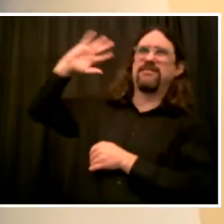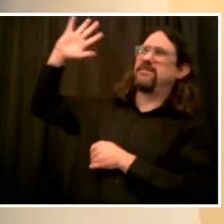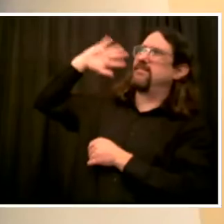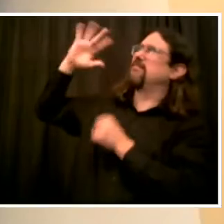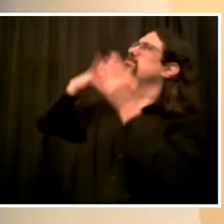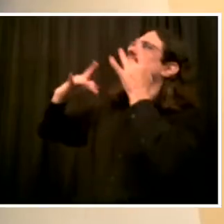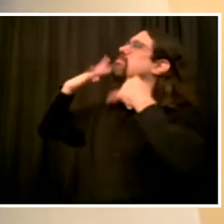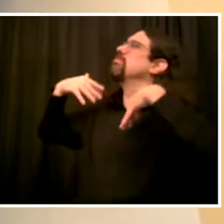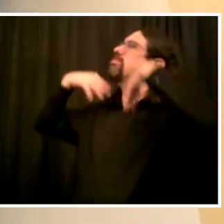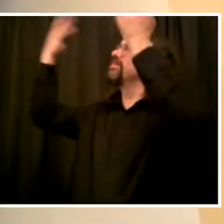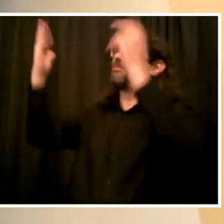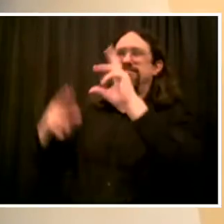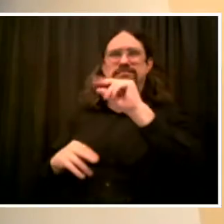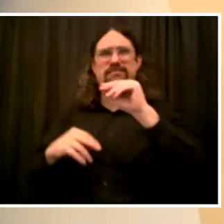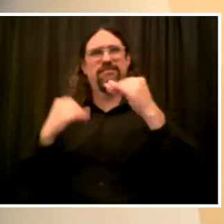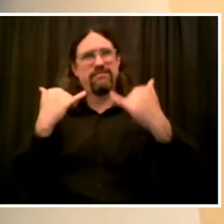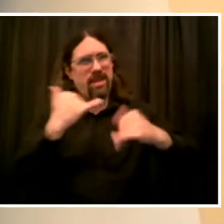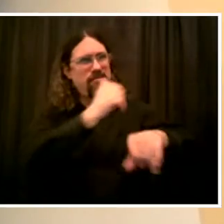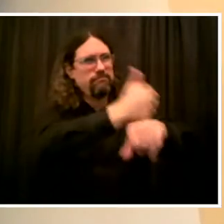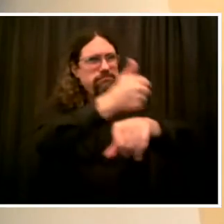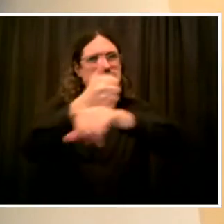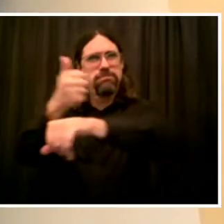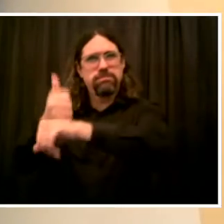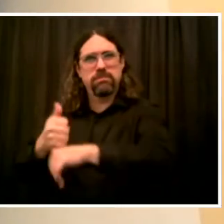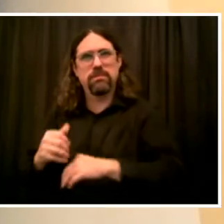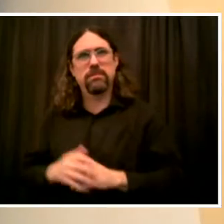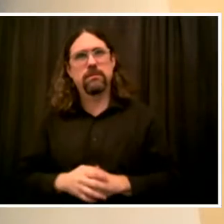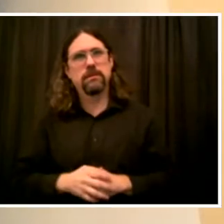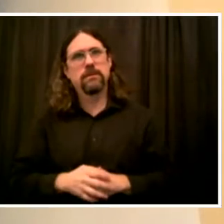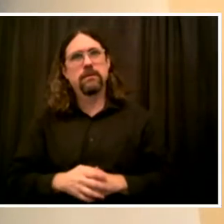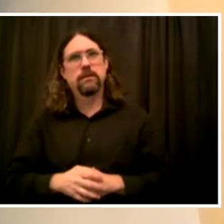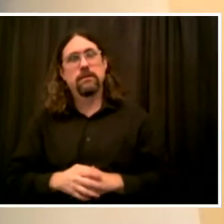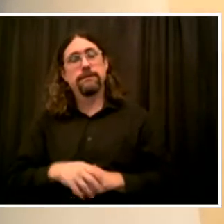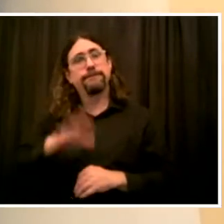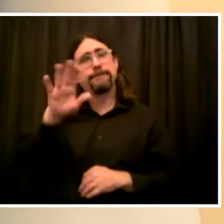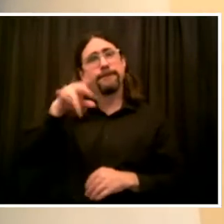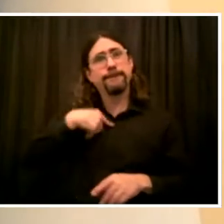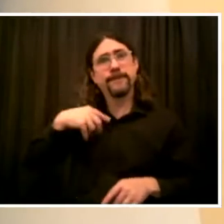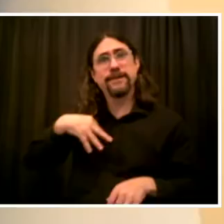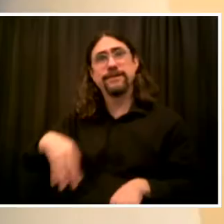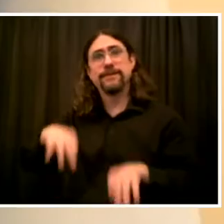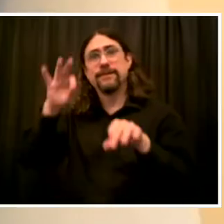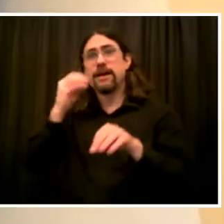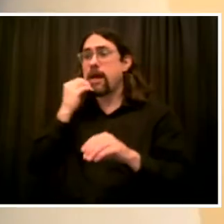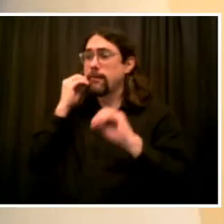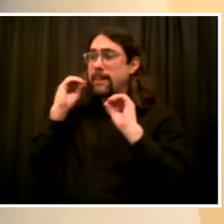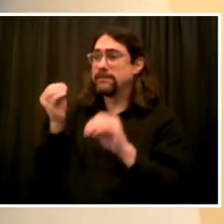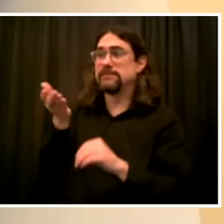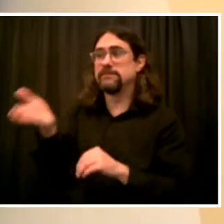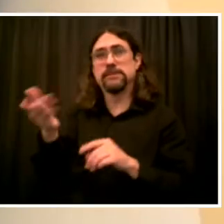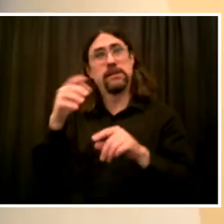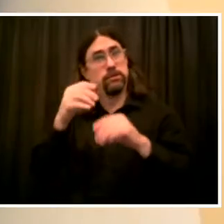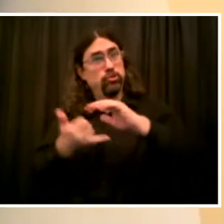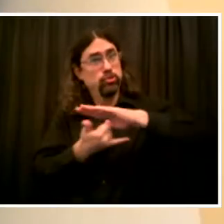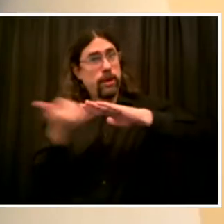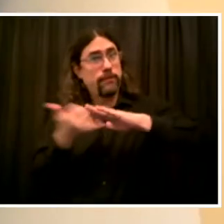SAID. TO HAVE SOMEONE ON ASUBWAY PLATFORM NEED